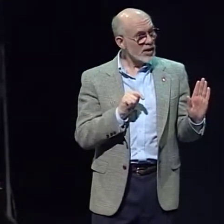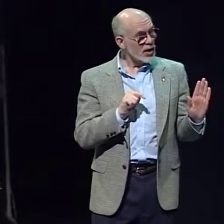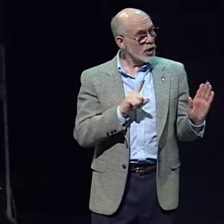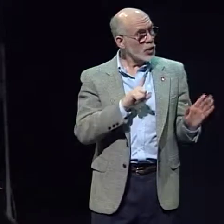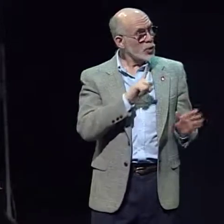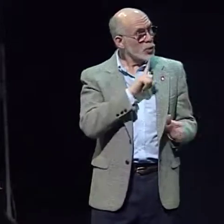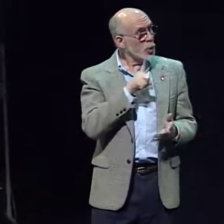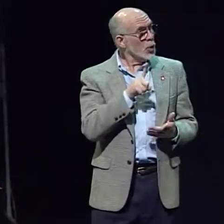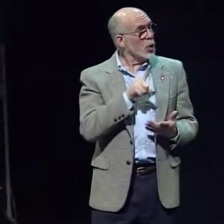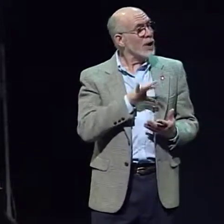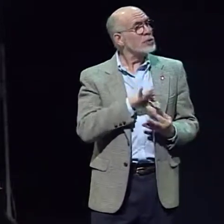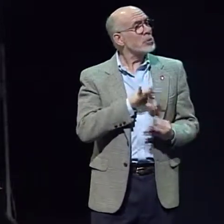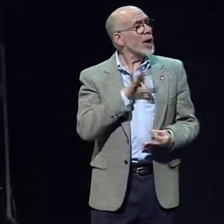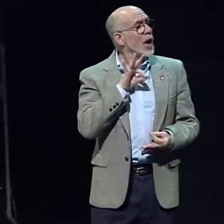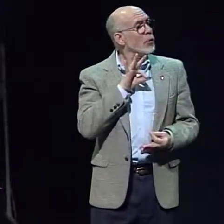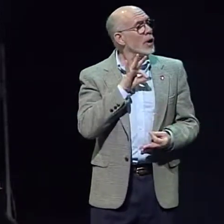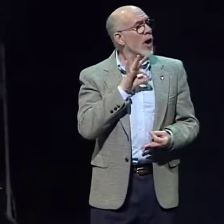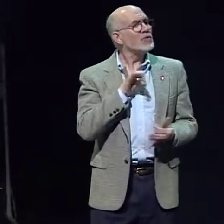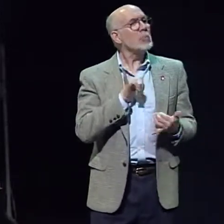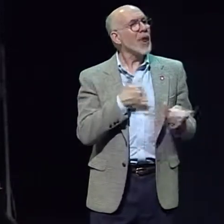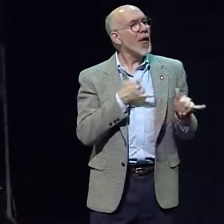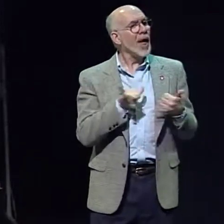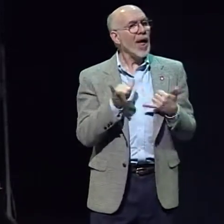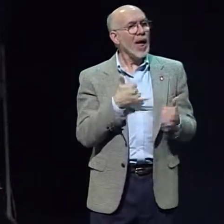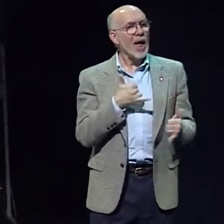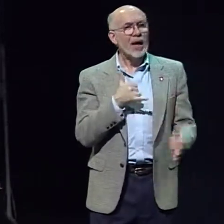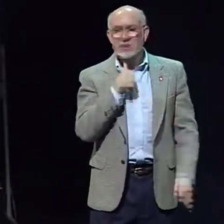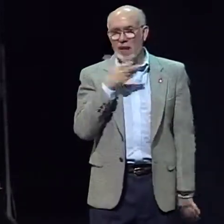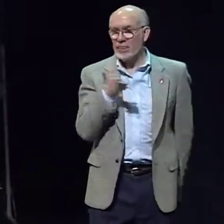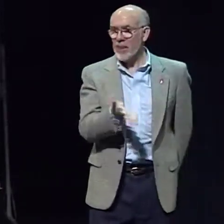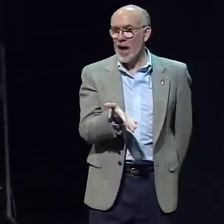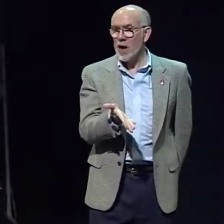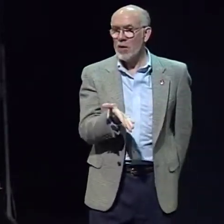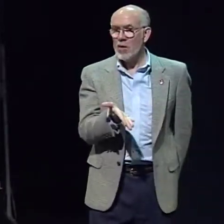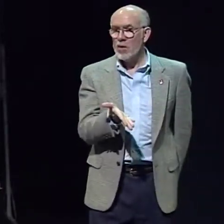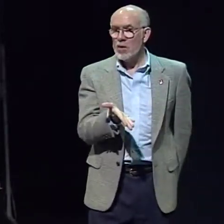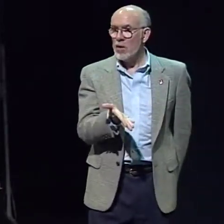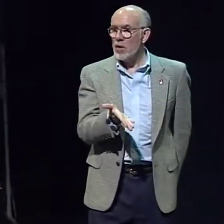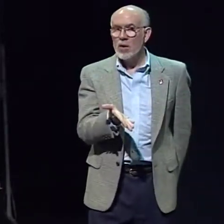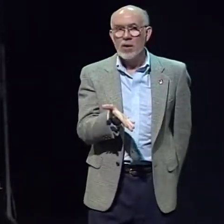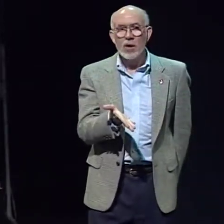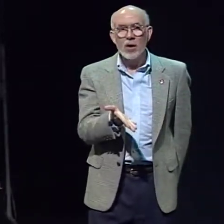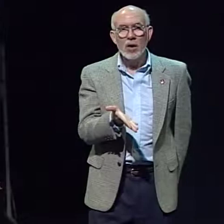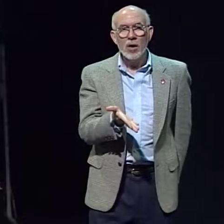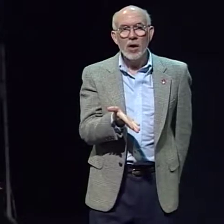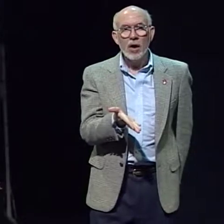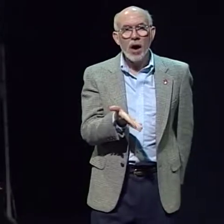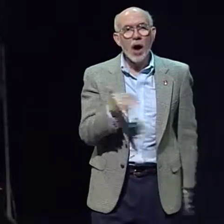BUT THE SPIRIT OF PLAY WAS NOT THERE.